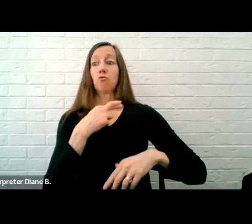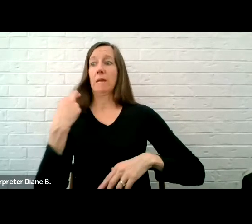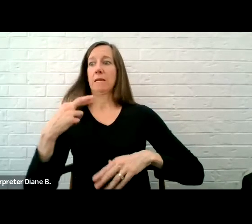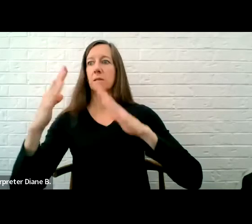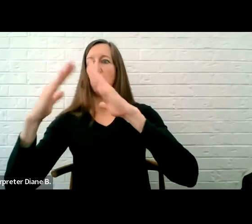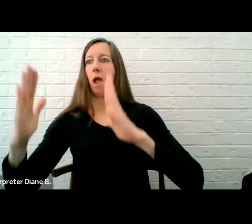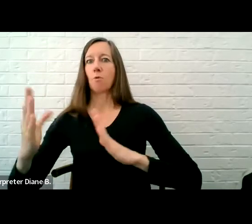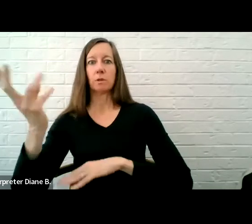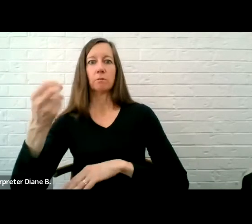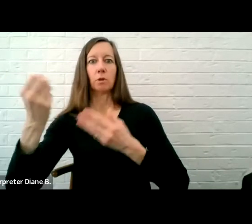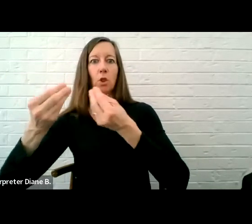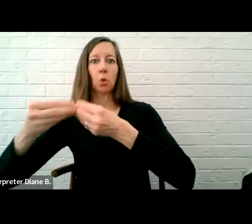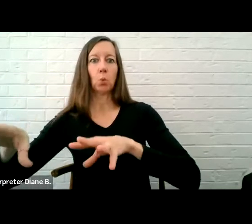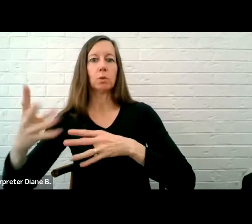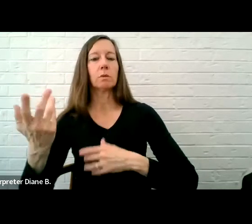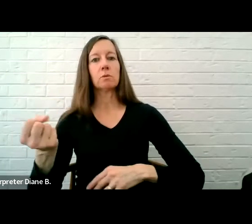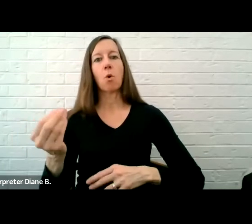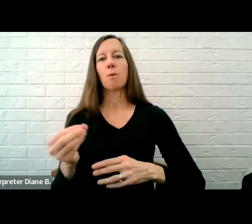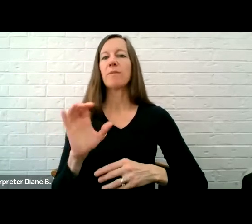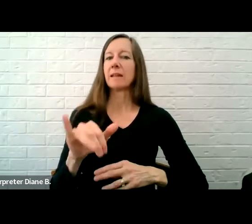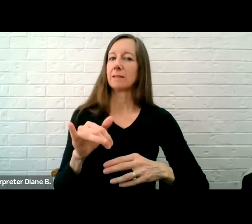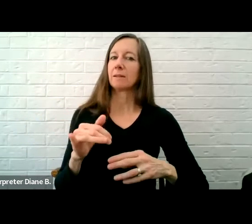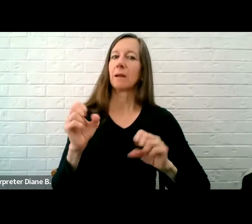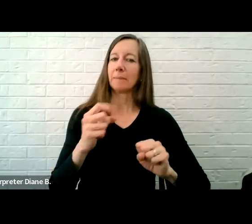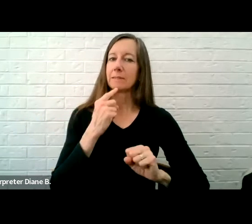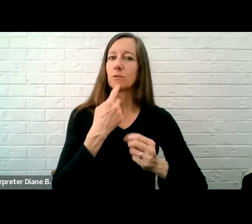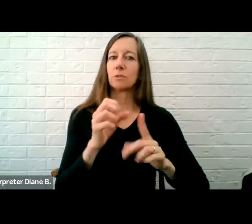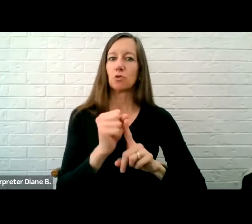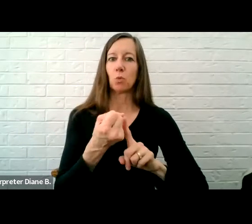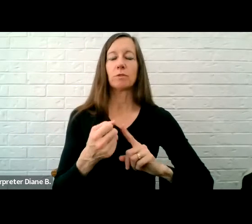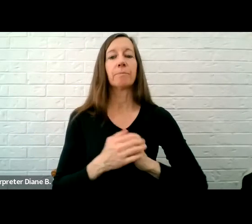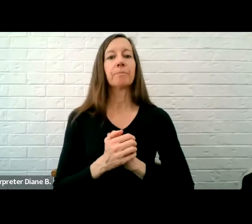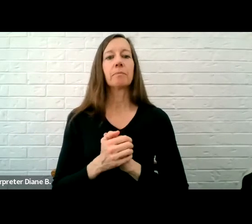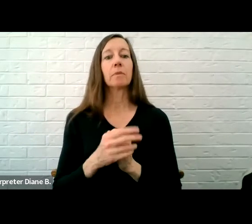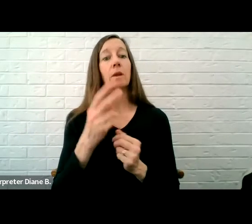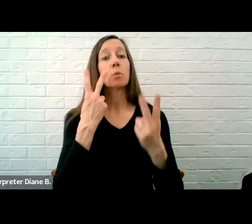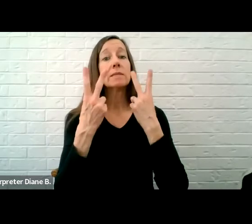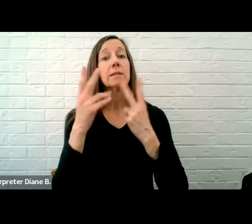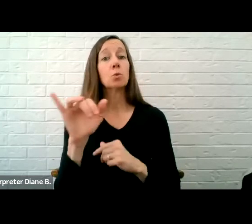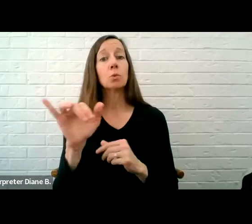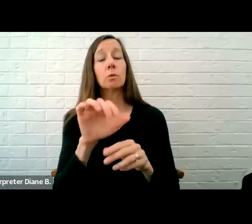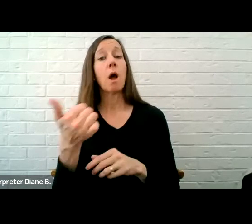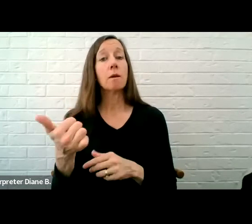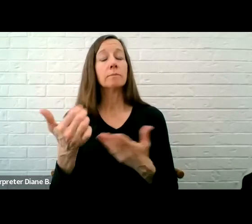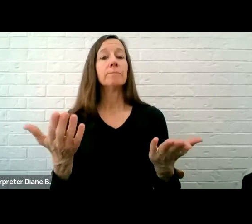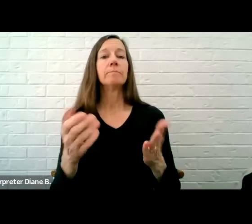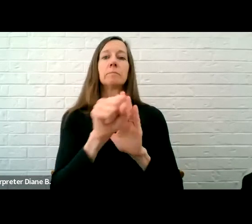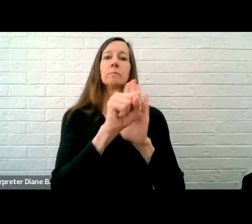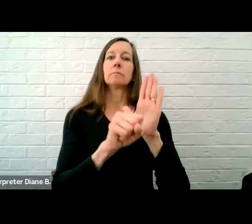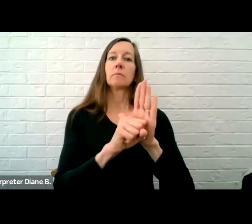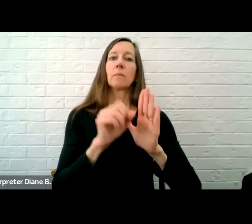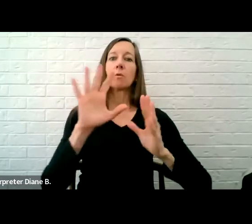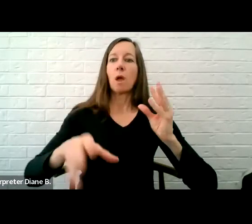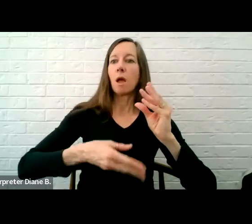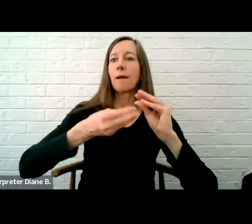important there. We're also seeing Ste. Add the opportunity for some room, a board using state